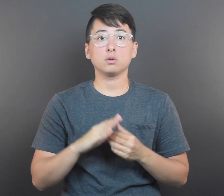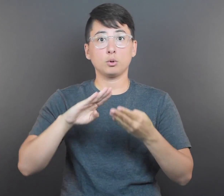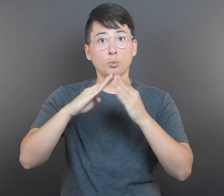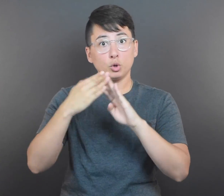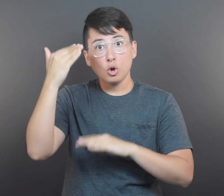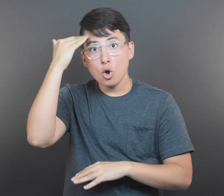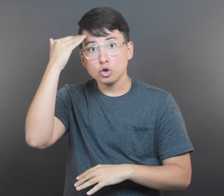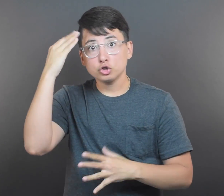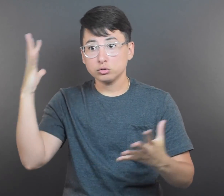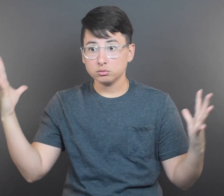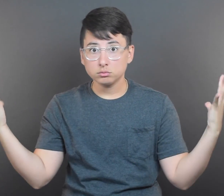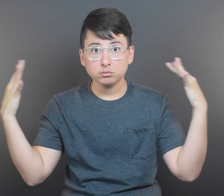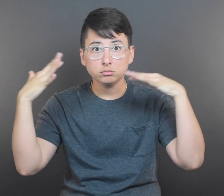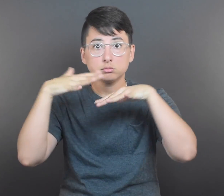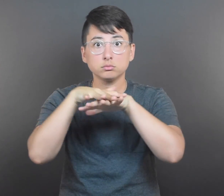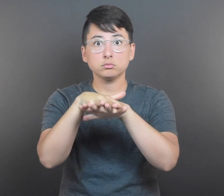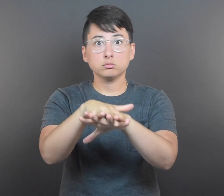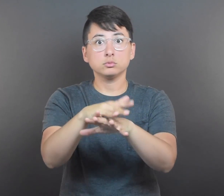and the use of trusted health providers.